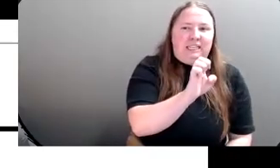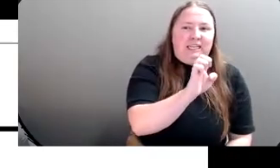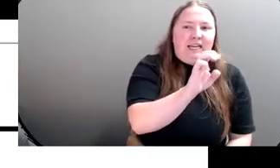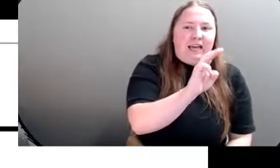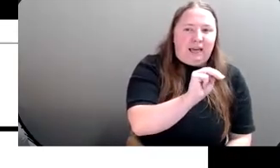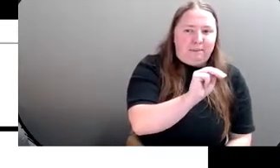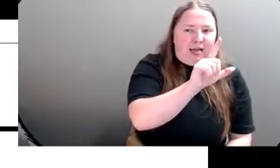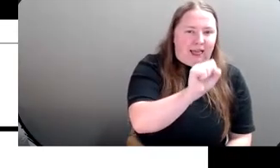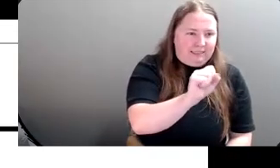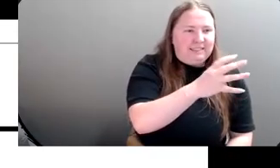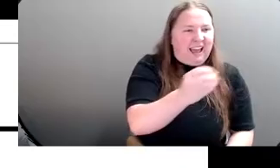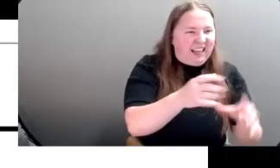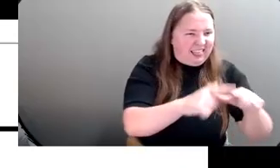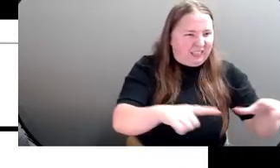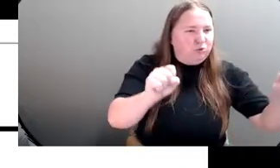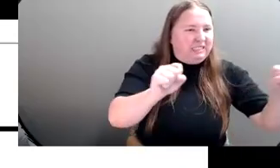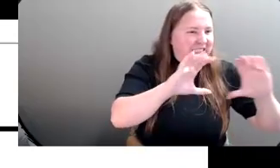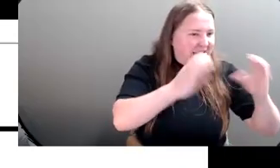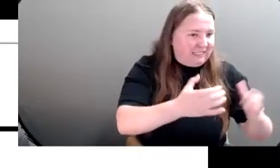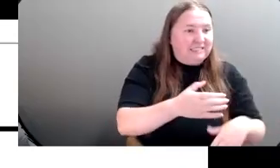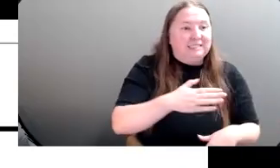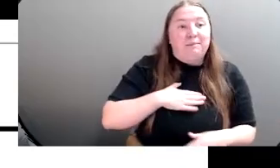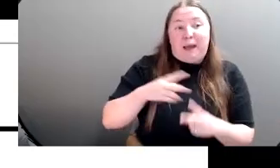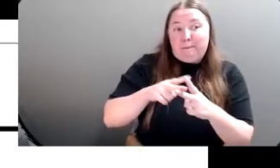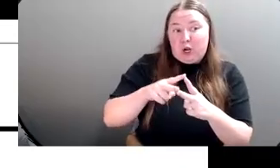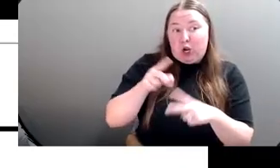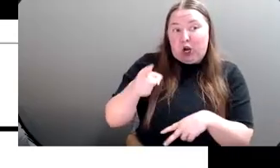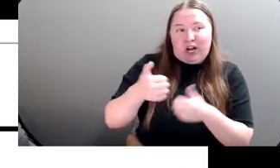and my partner, in distance education